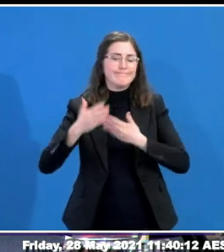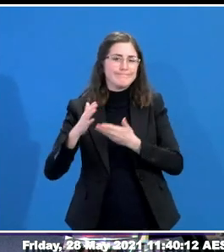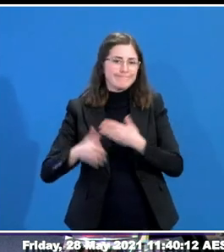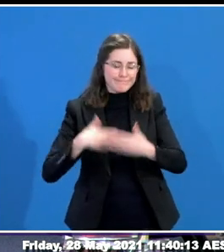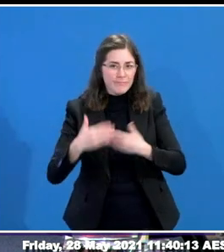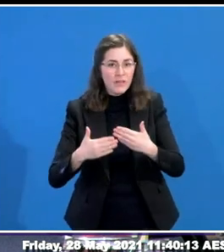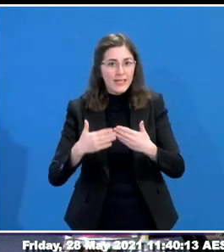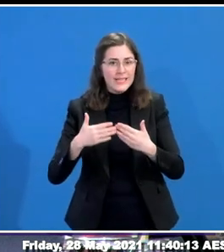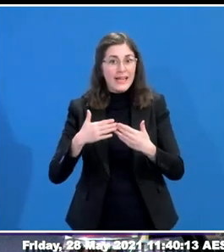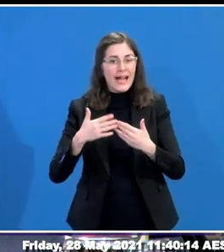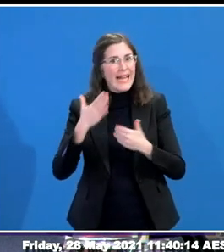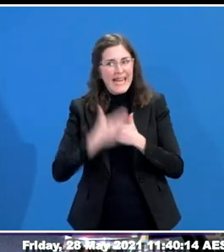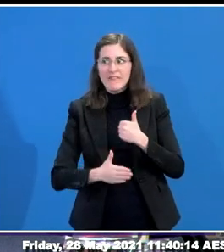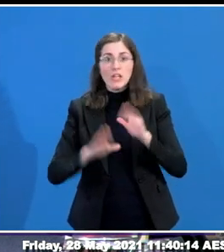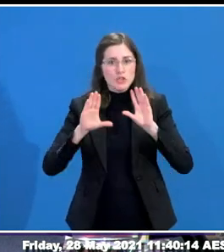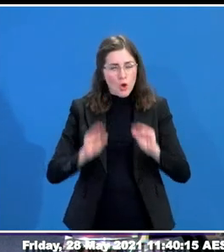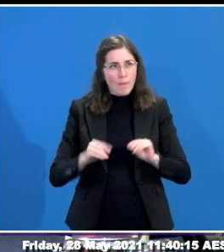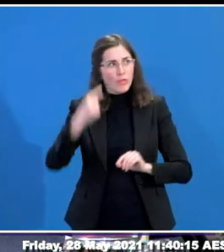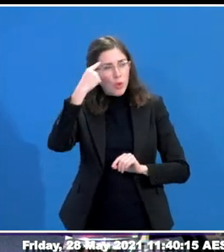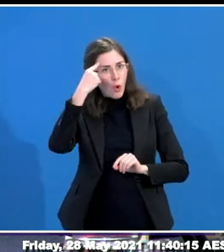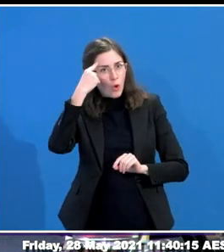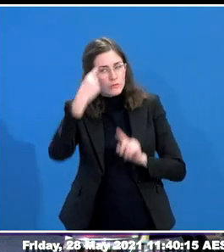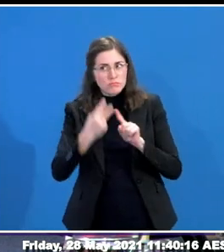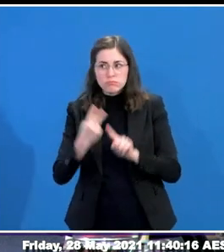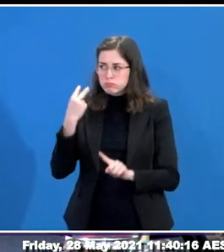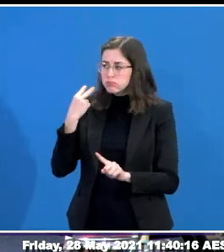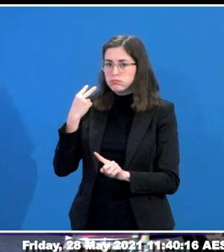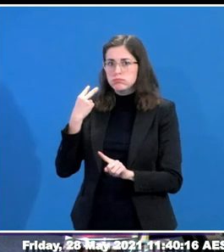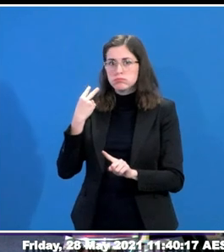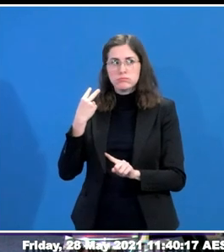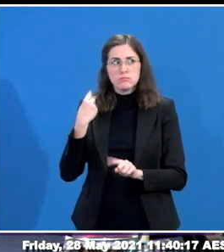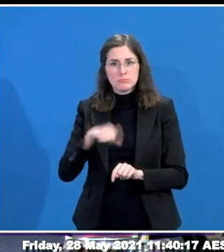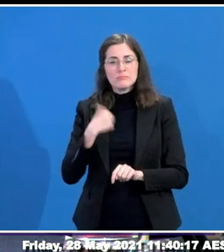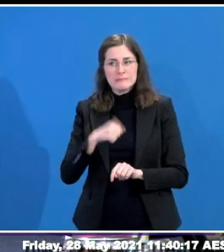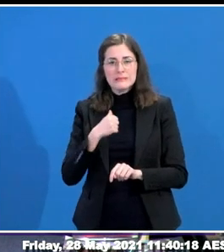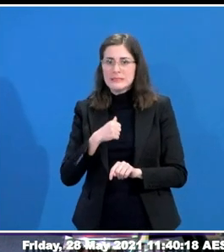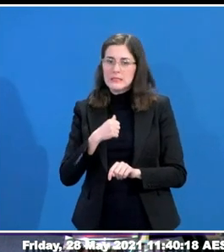such complex cases, and the learnings from that, certainly been deeply